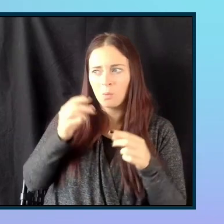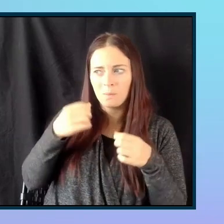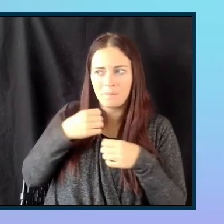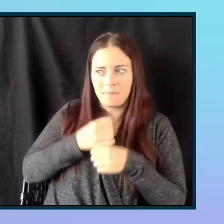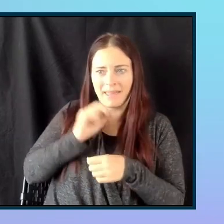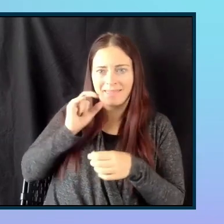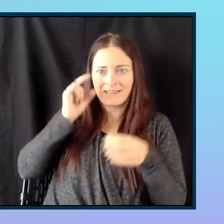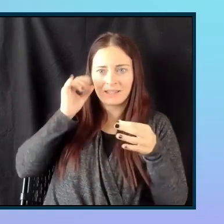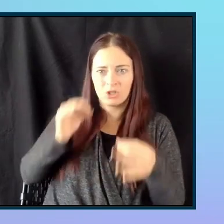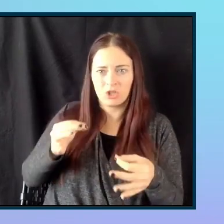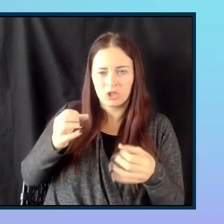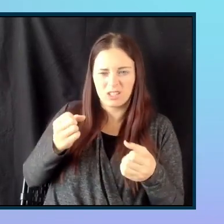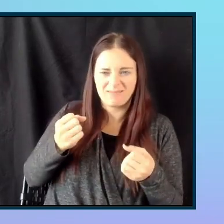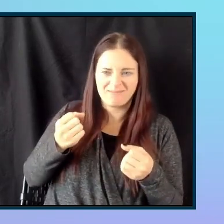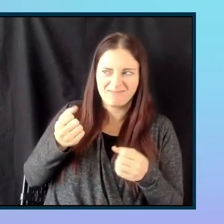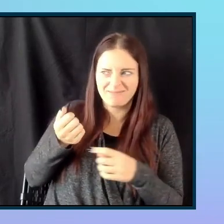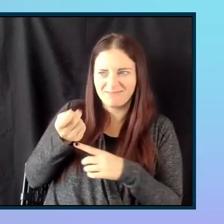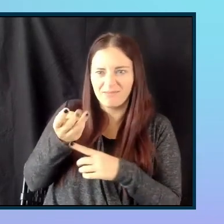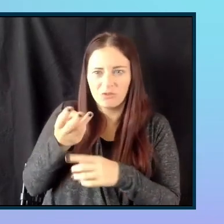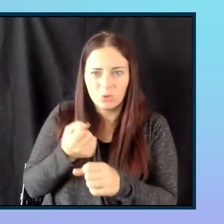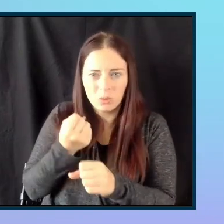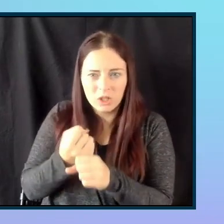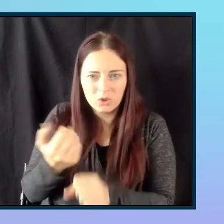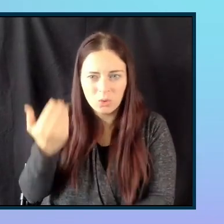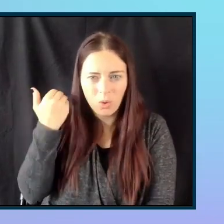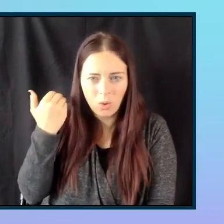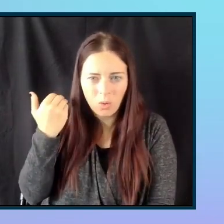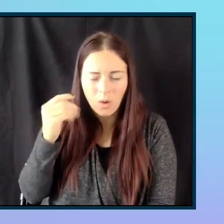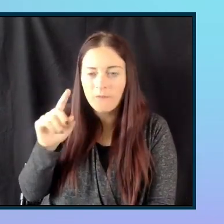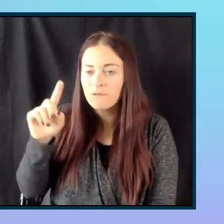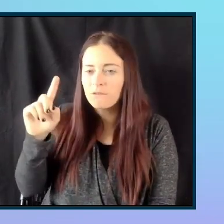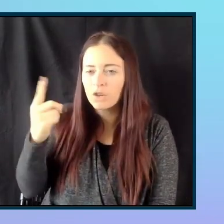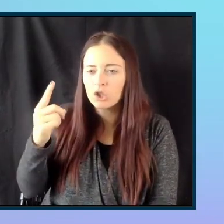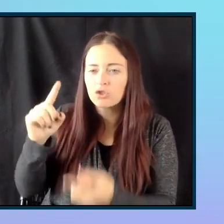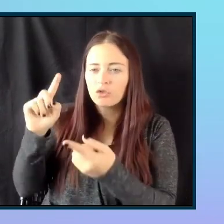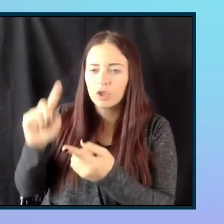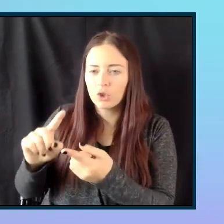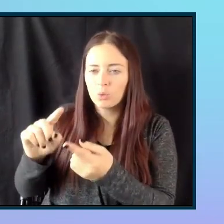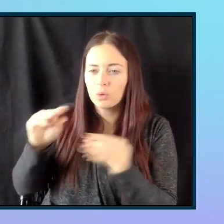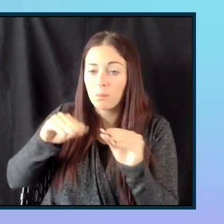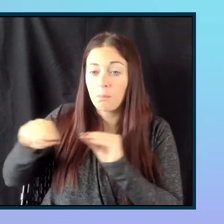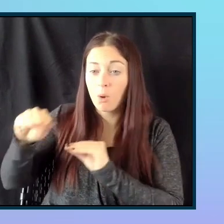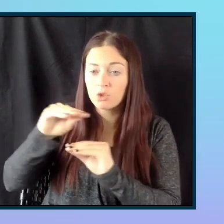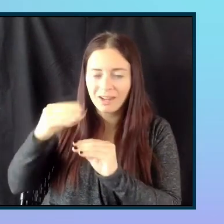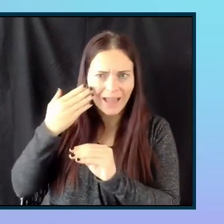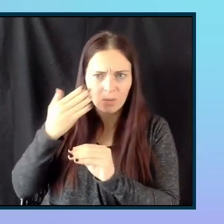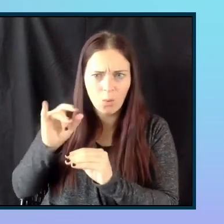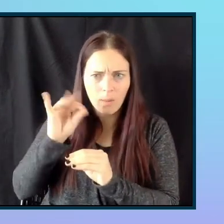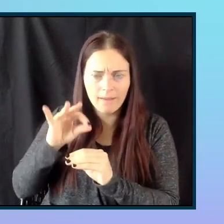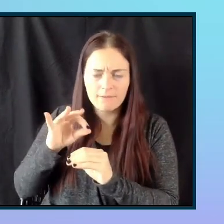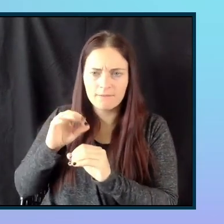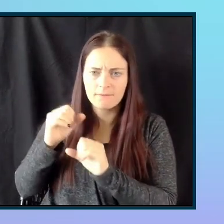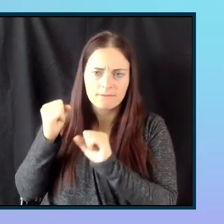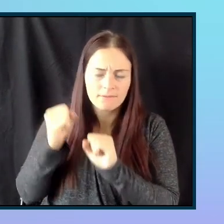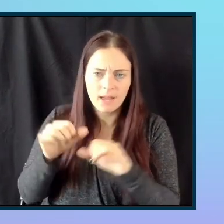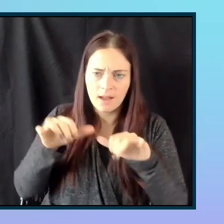I don't know how prominent first reduced motion was at that time. I don't think it wasn't standard yet.